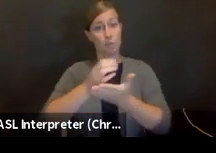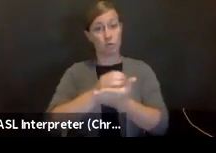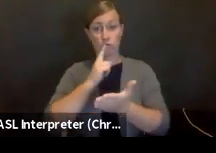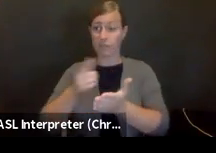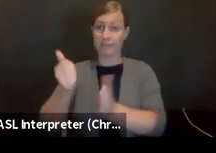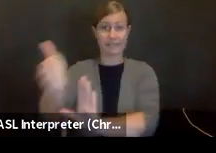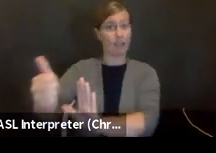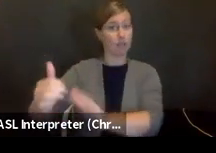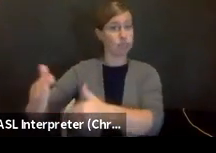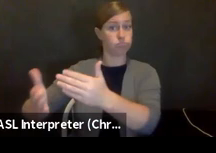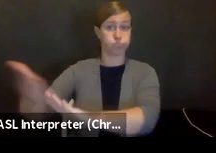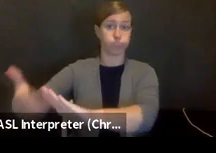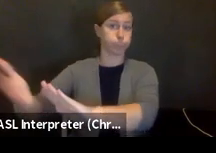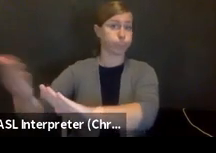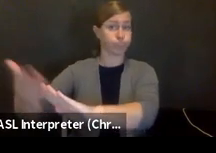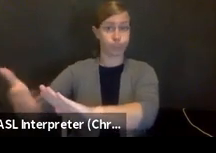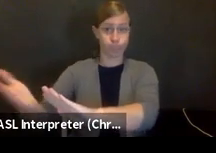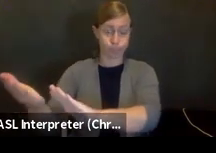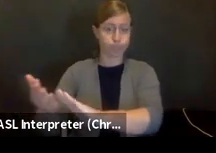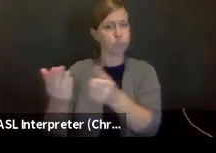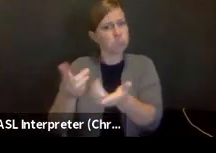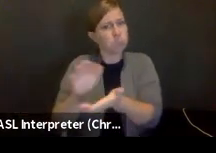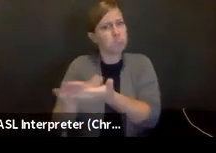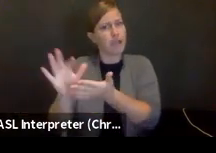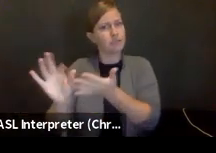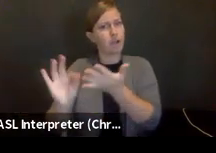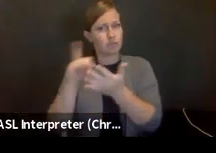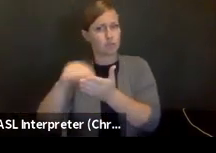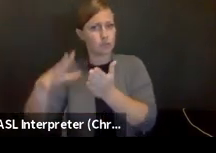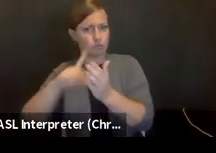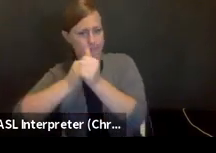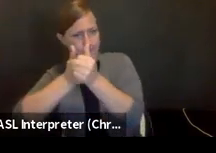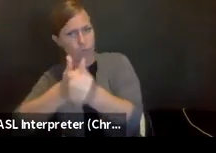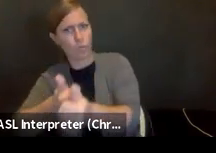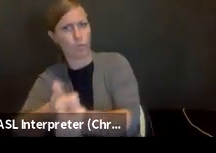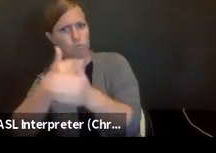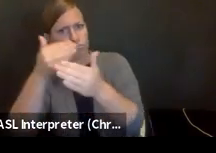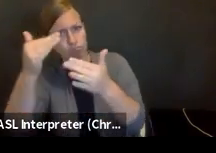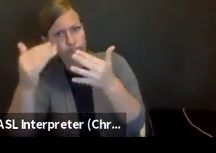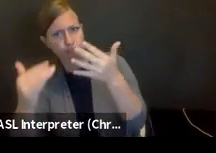ESD 189 - Amy Colburn: This is a nice way just to kind of keep students on track and make sure that, you know, instead of trying to skip to the end.